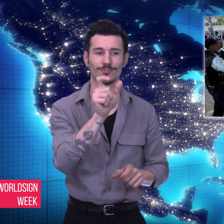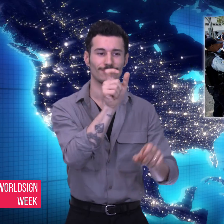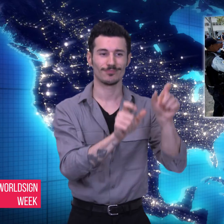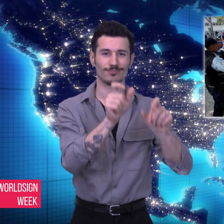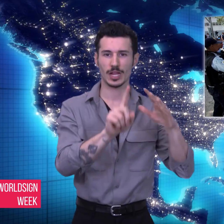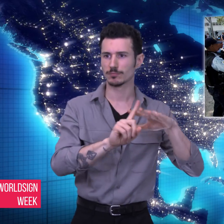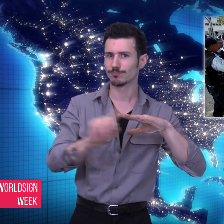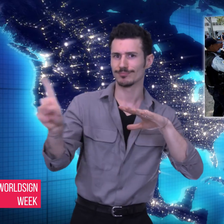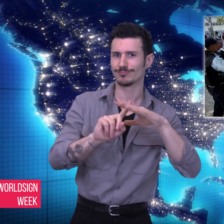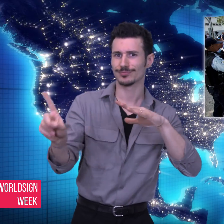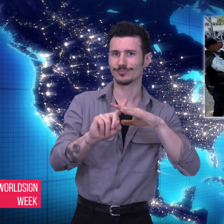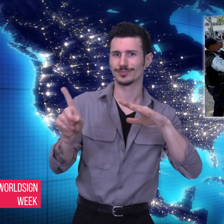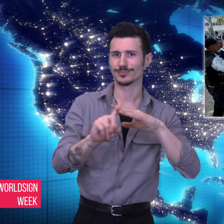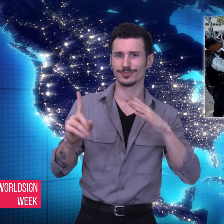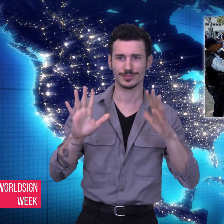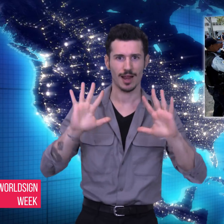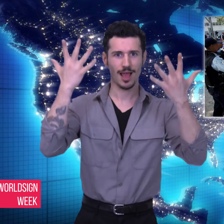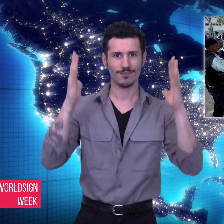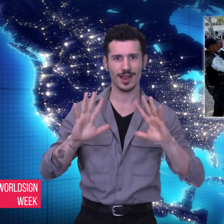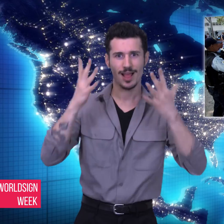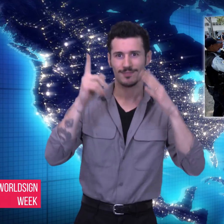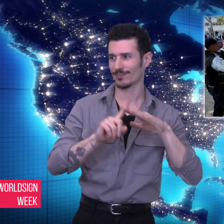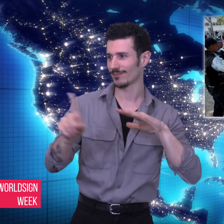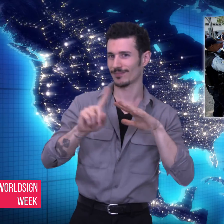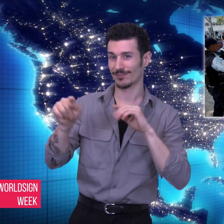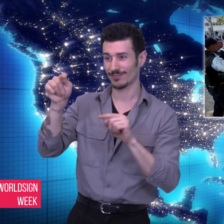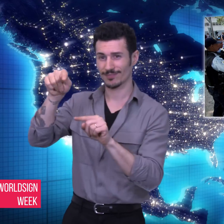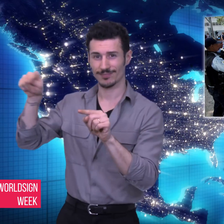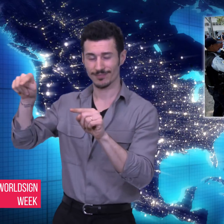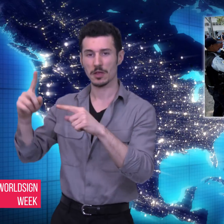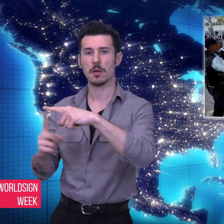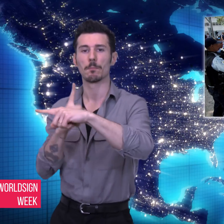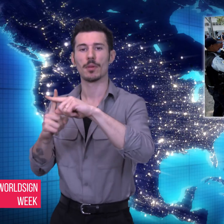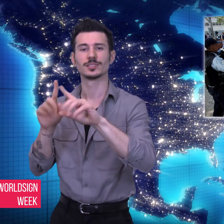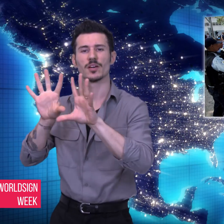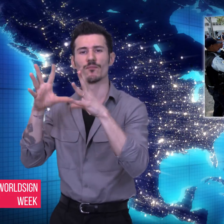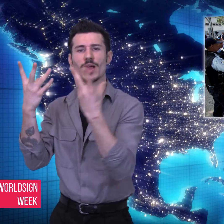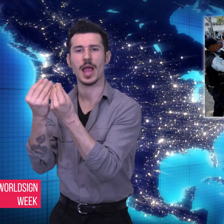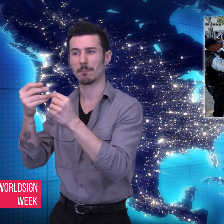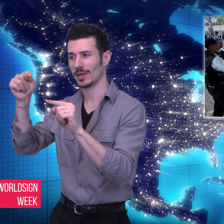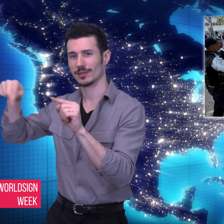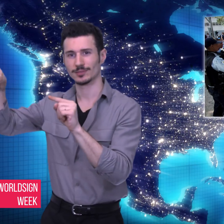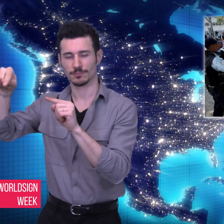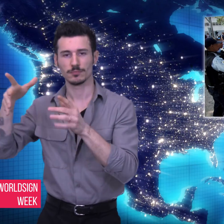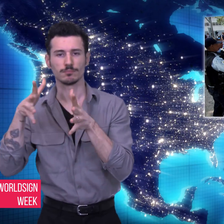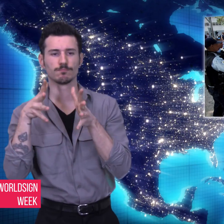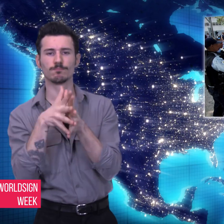visiting relatives say inmates started the fire and